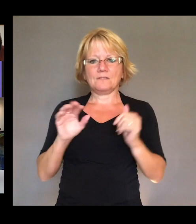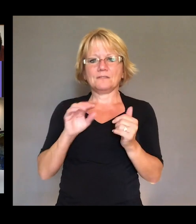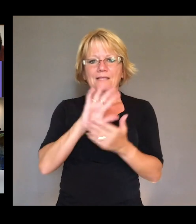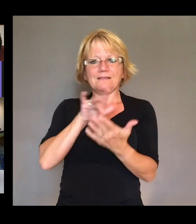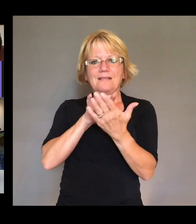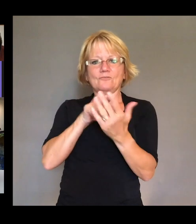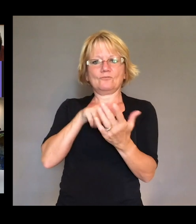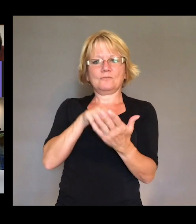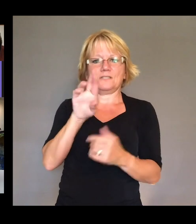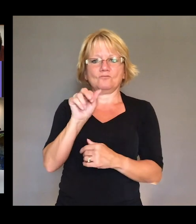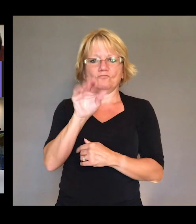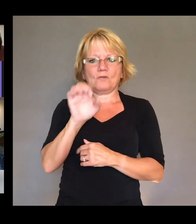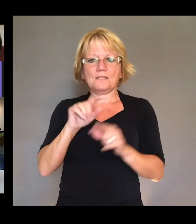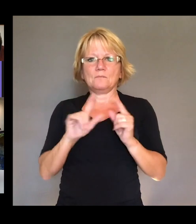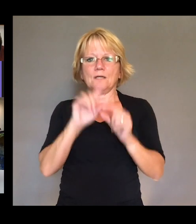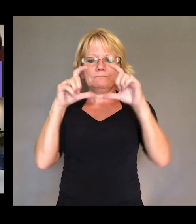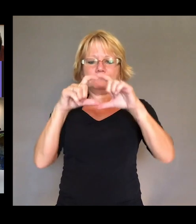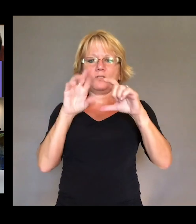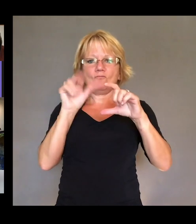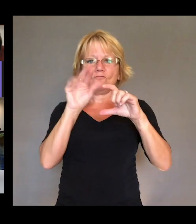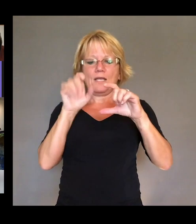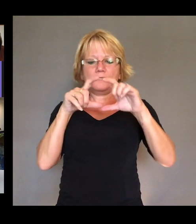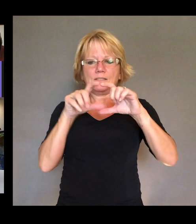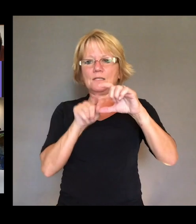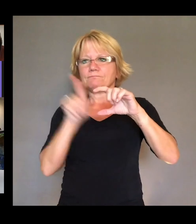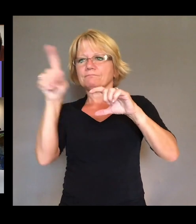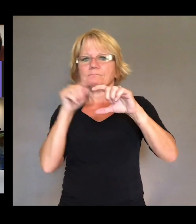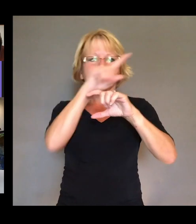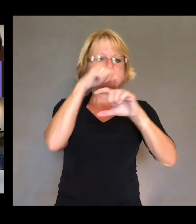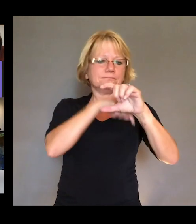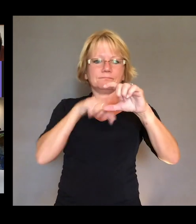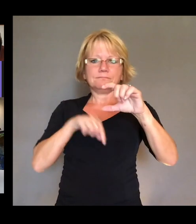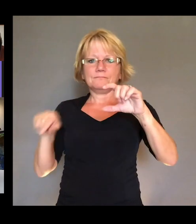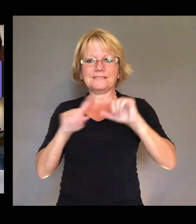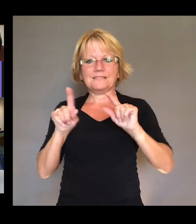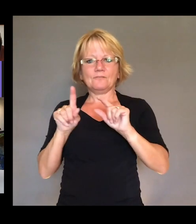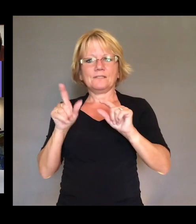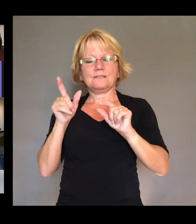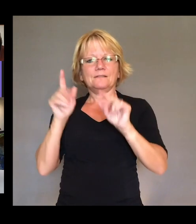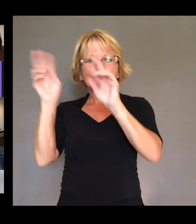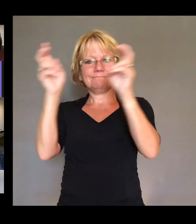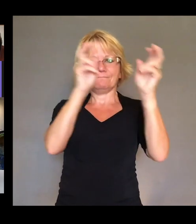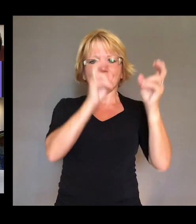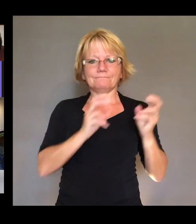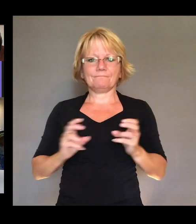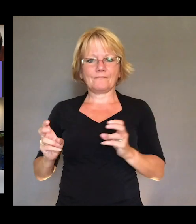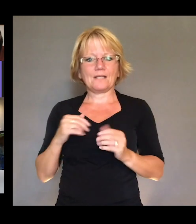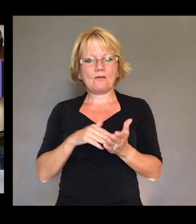and obviously race is at the center of it, but they also branch off to other areas. And I often see people